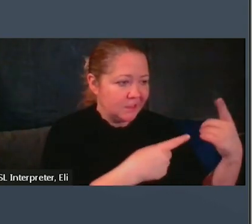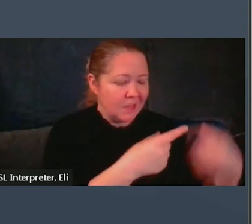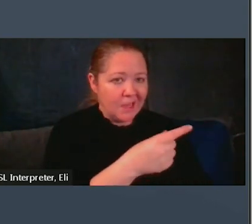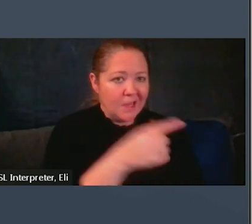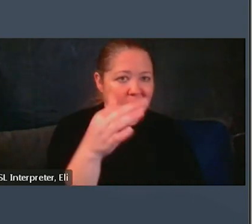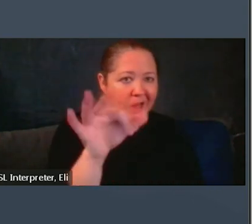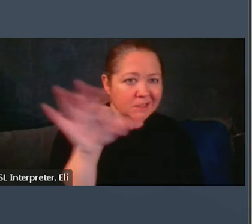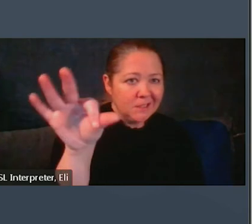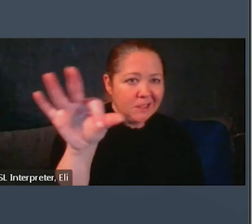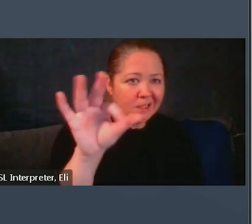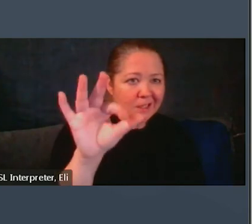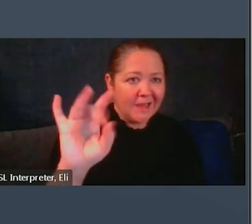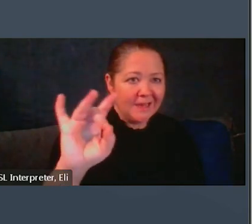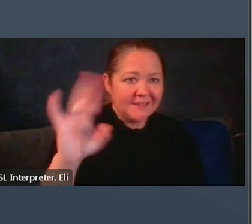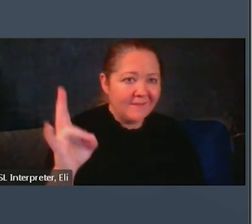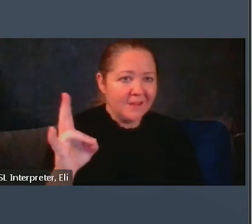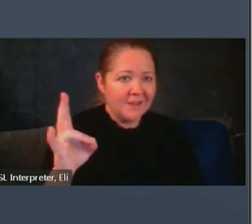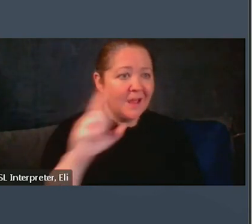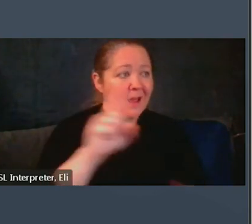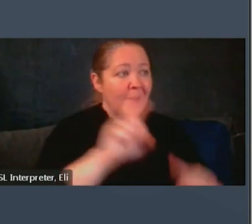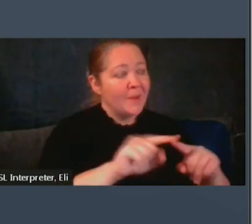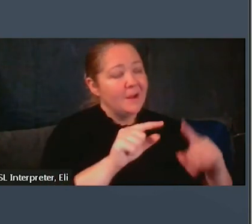the expansion of that facility is what's causing concern